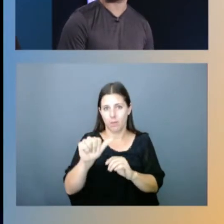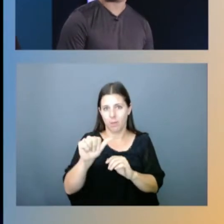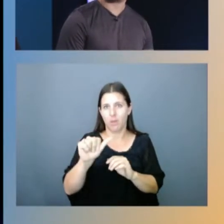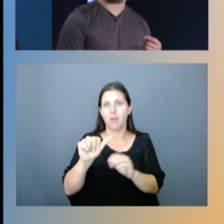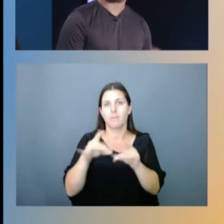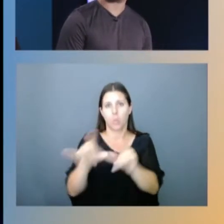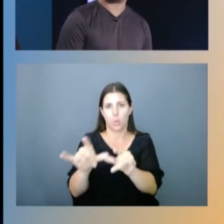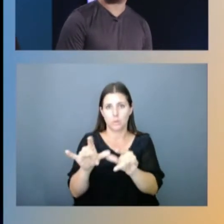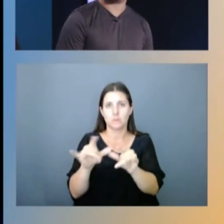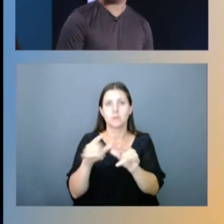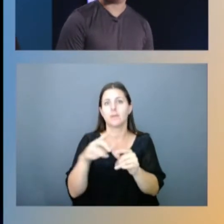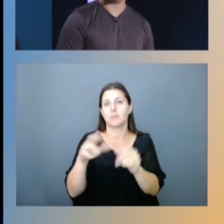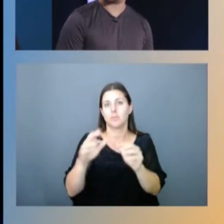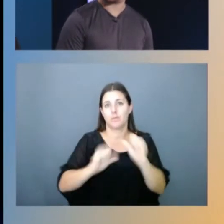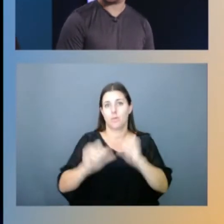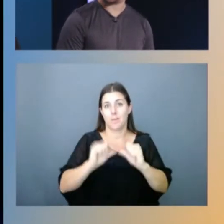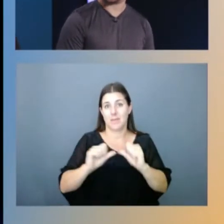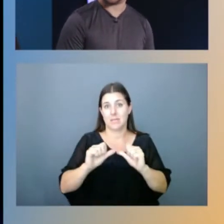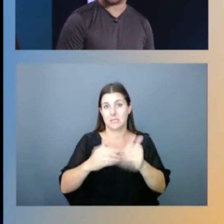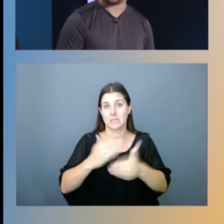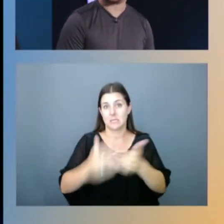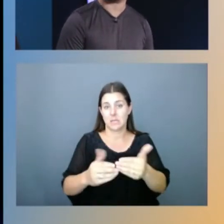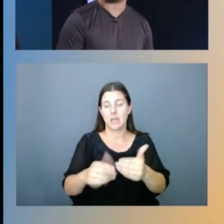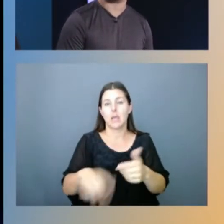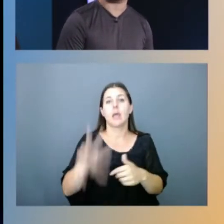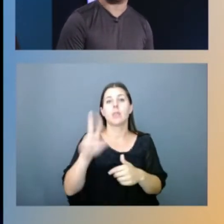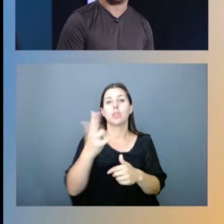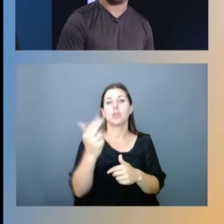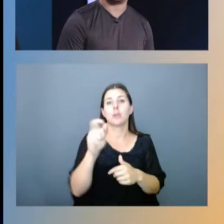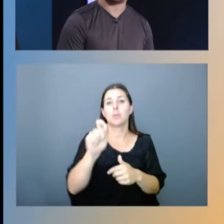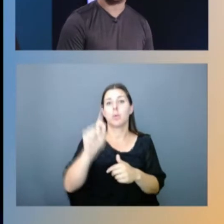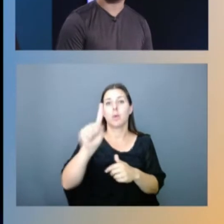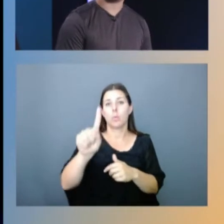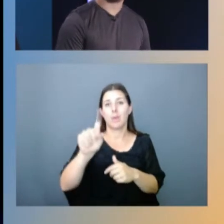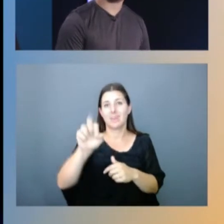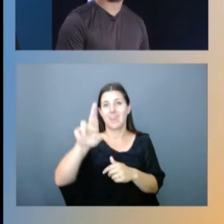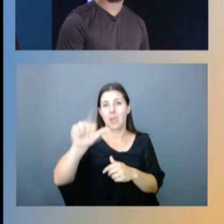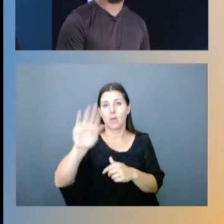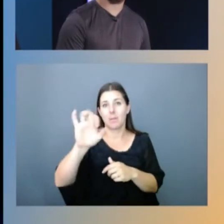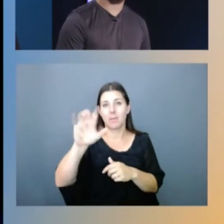and 13.1 terabyte per second of memory bandwidth. And with this capability,